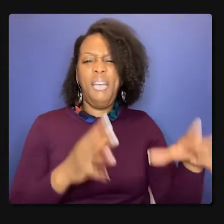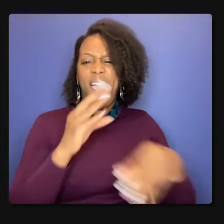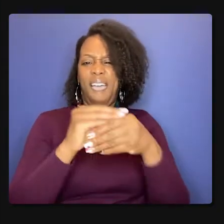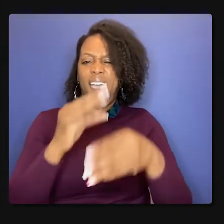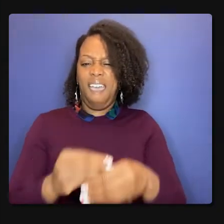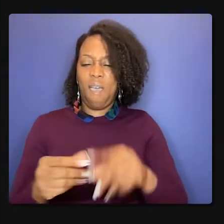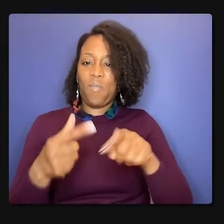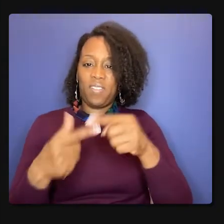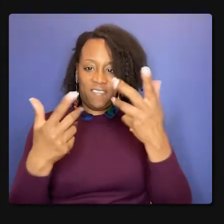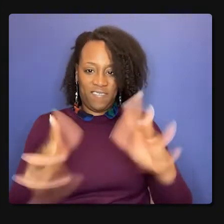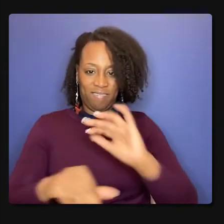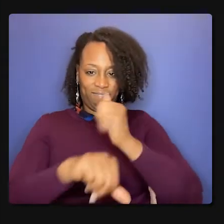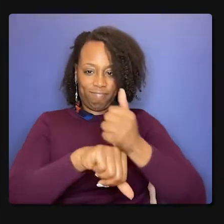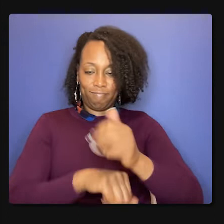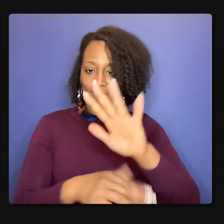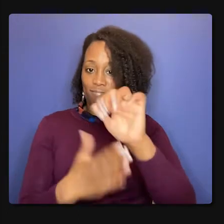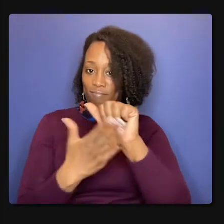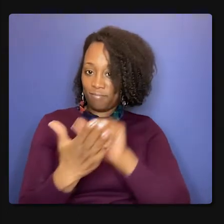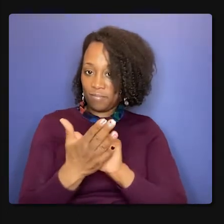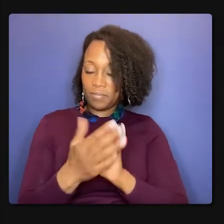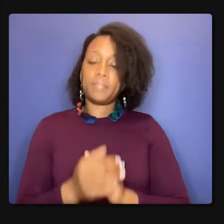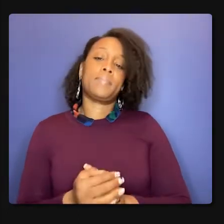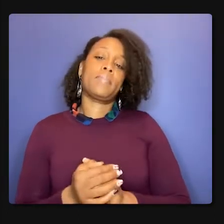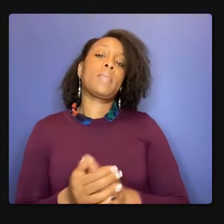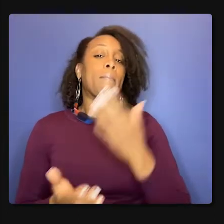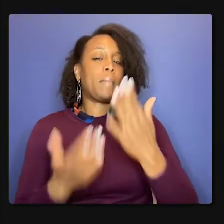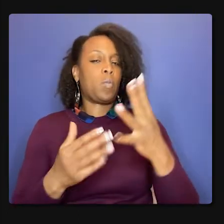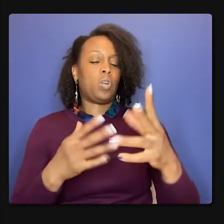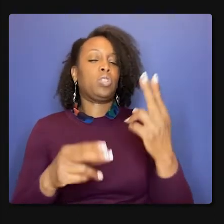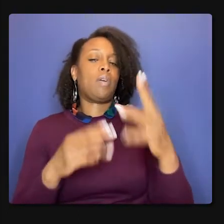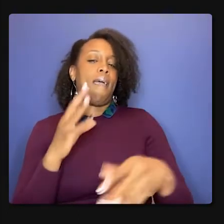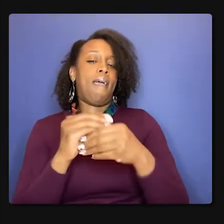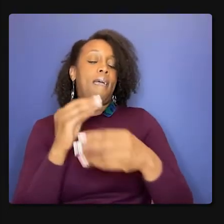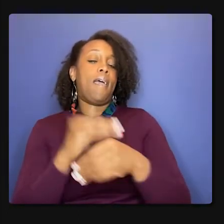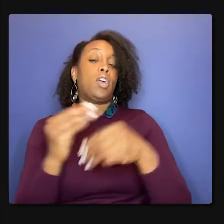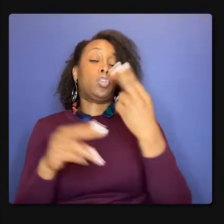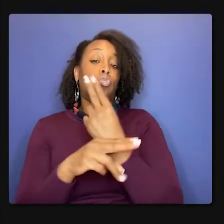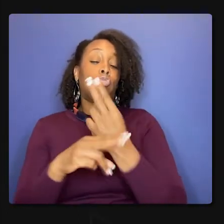once you've finished setting up your account. You'll probably want to add users to your studio's account